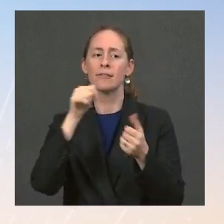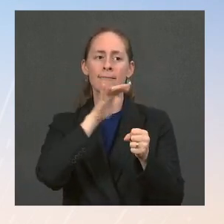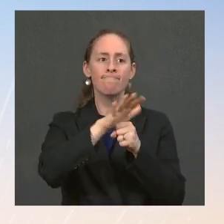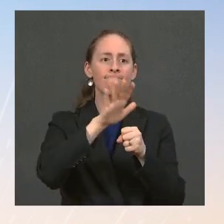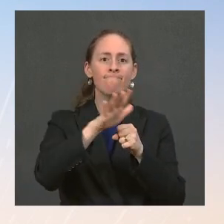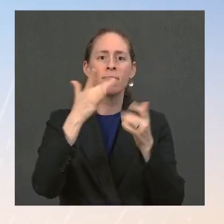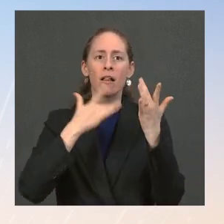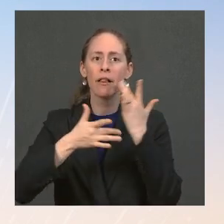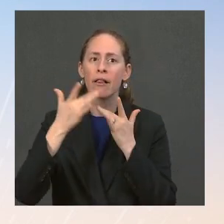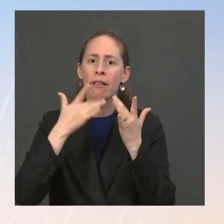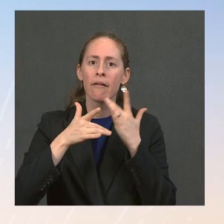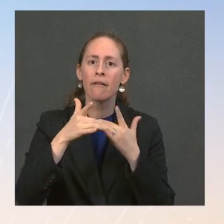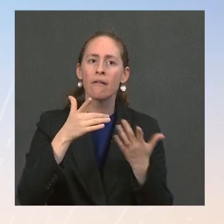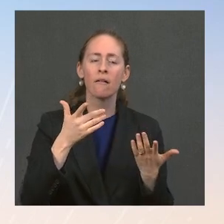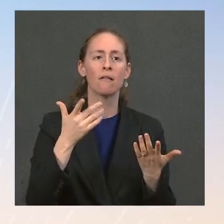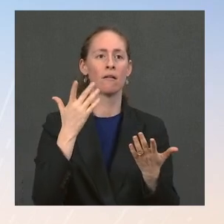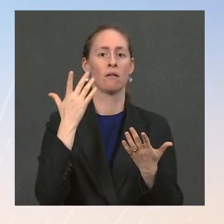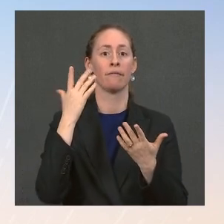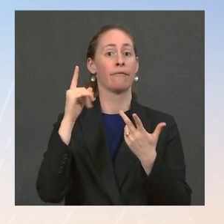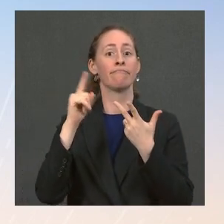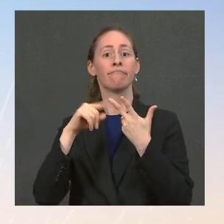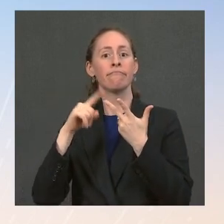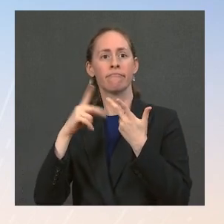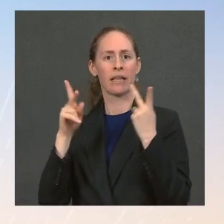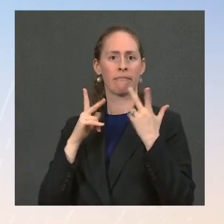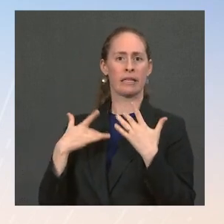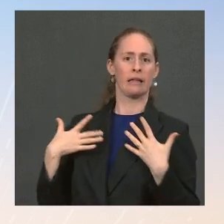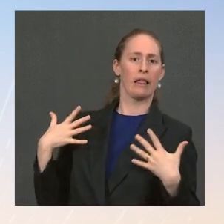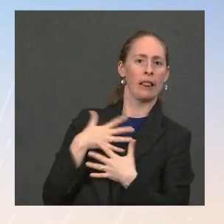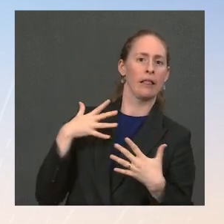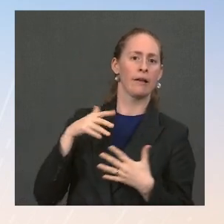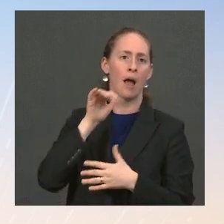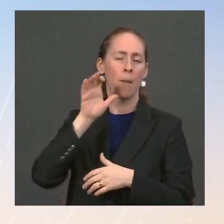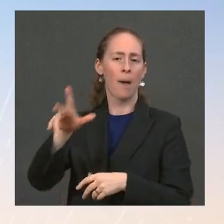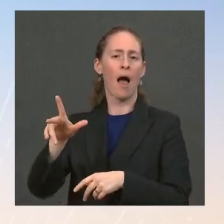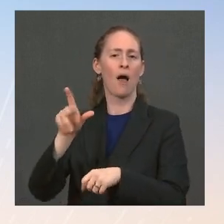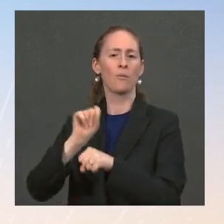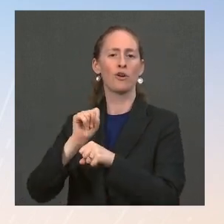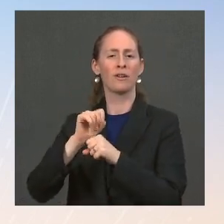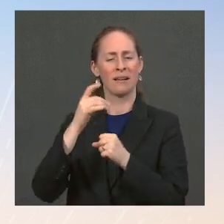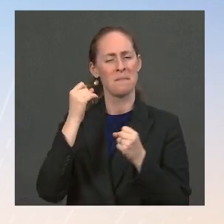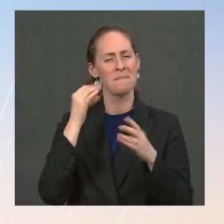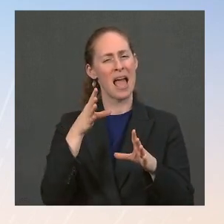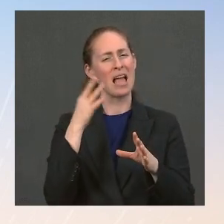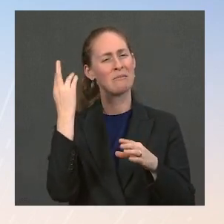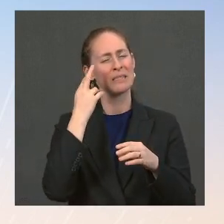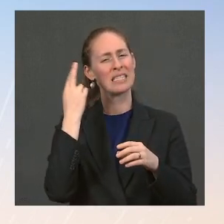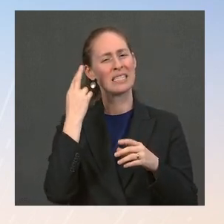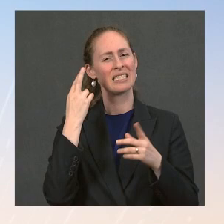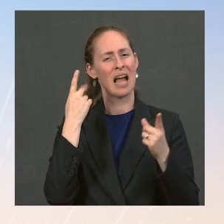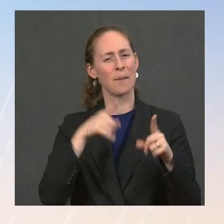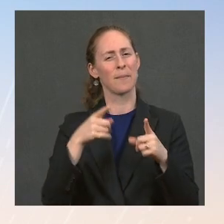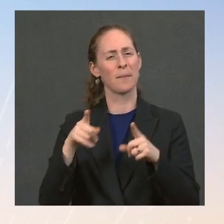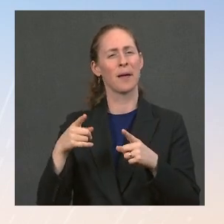and feeling in the workforce. And so, our focus is -- yes, not -- not exactly on the day-to-day up and downs of the polls;